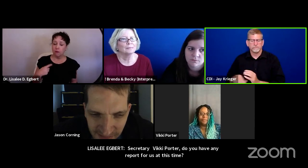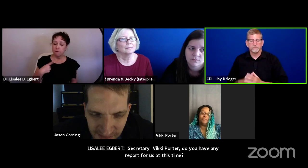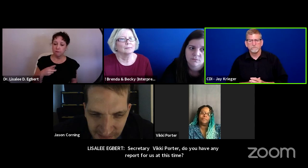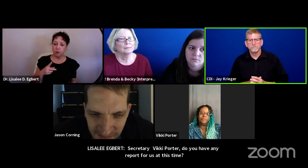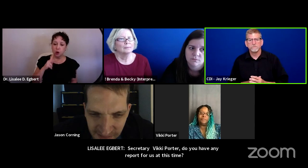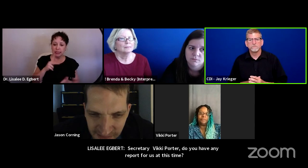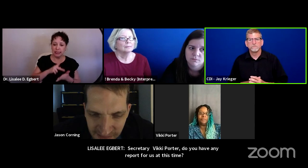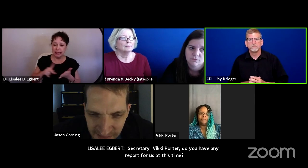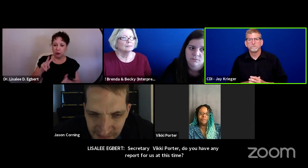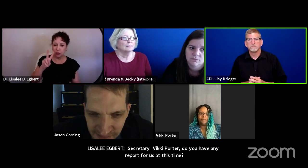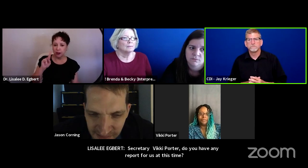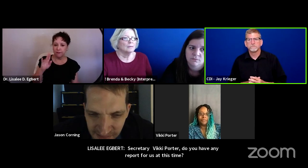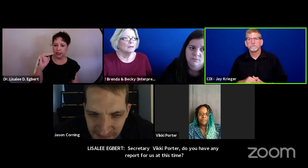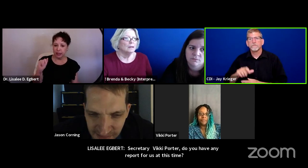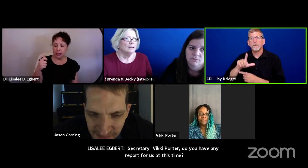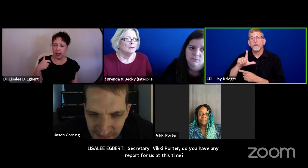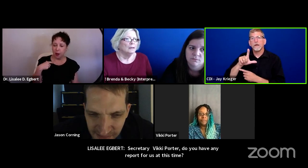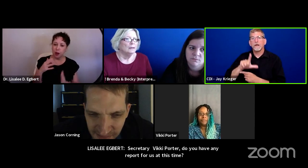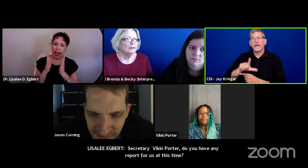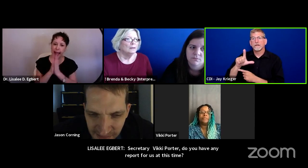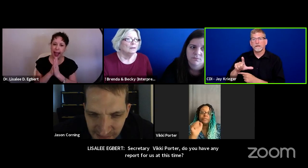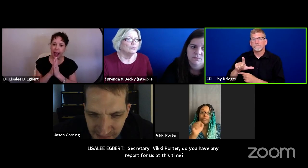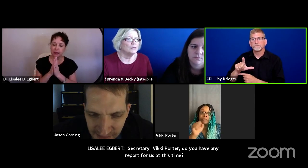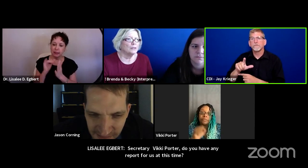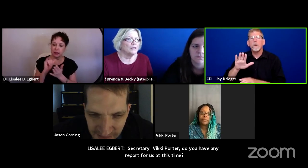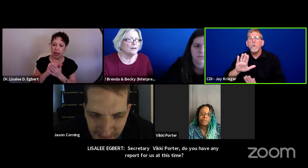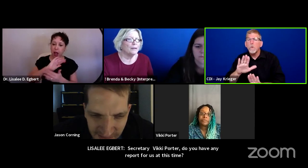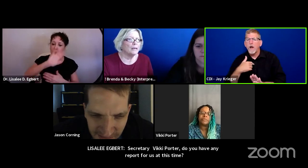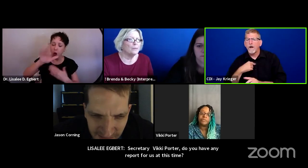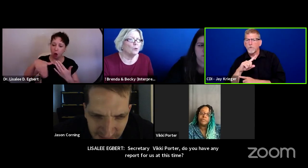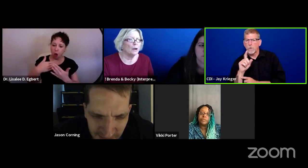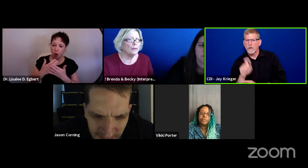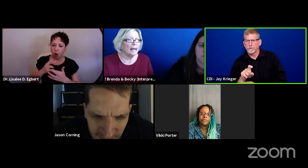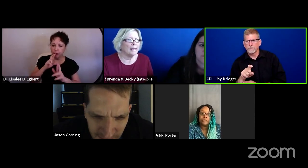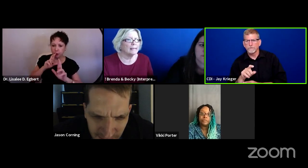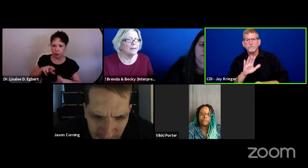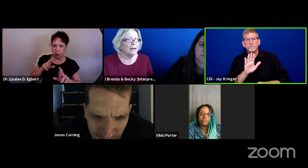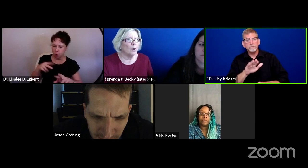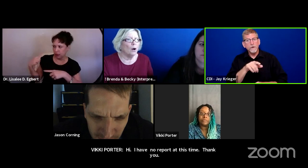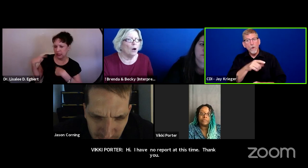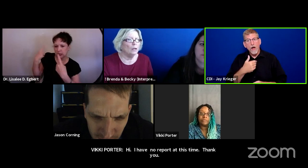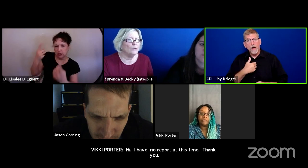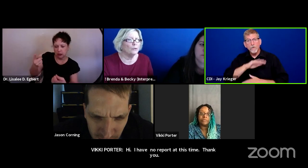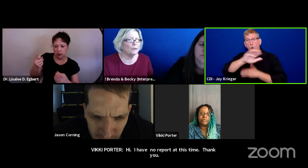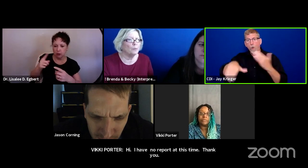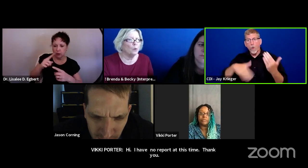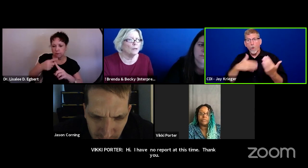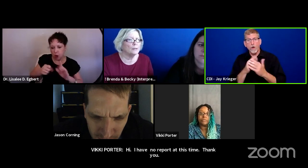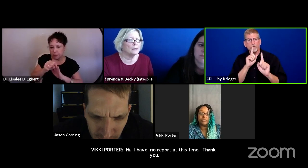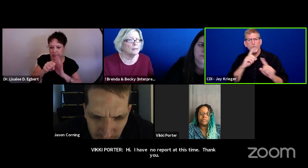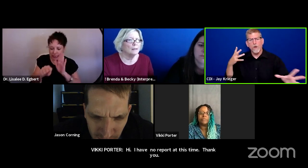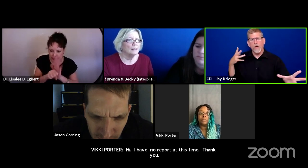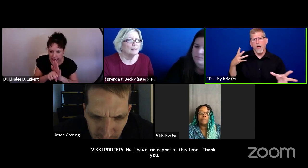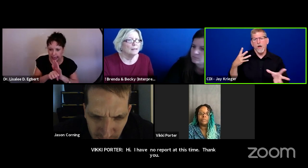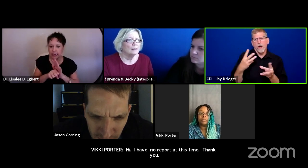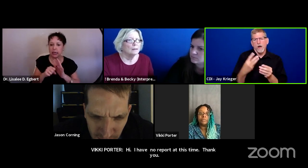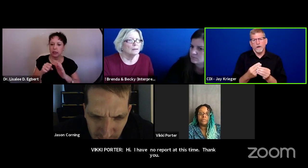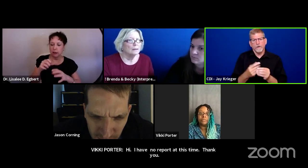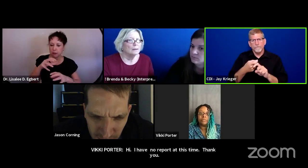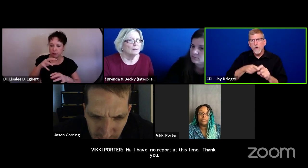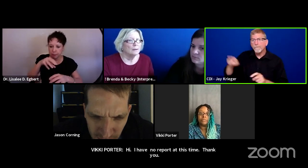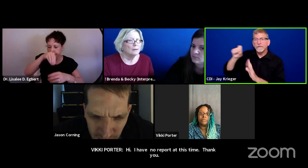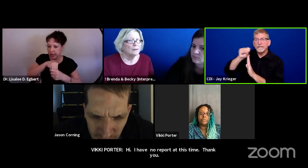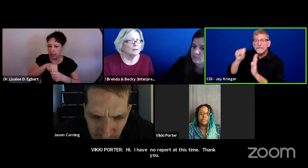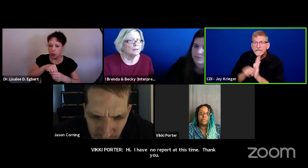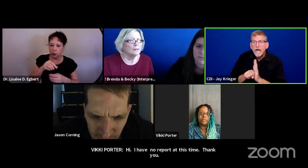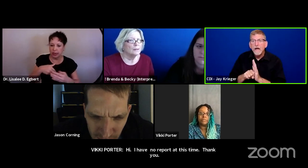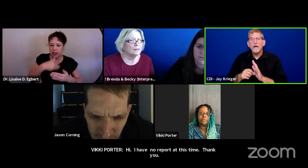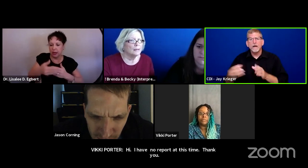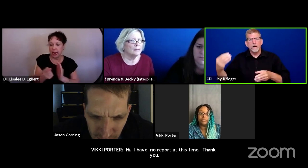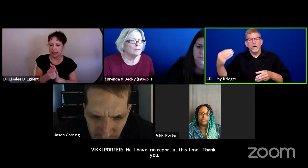For secretary Vikki Porter, I would ask that all of the reports since